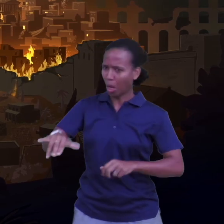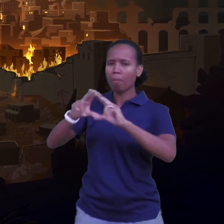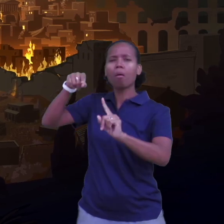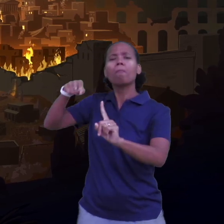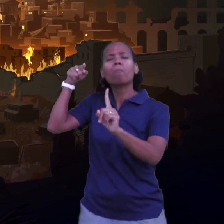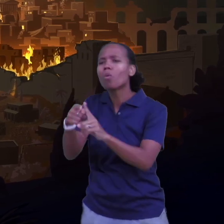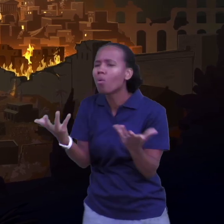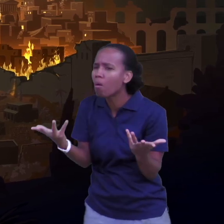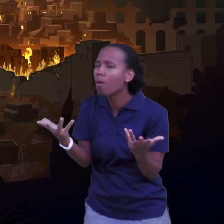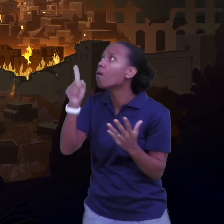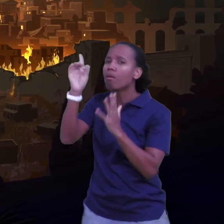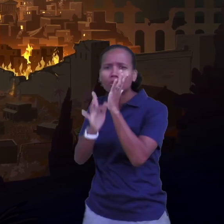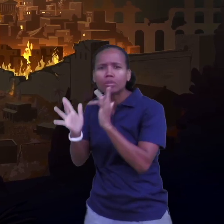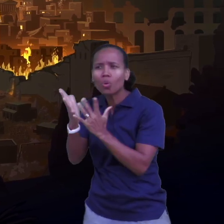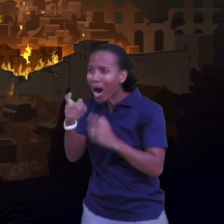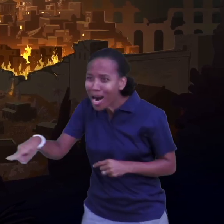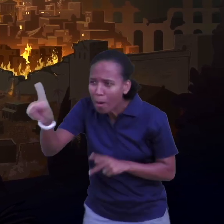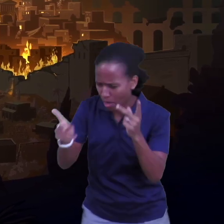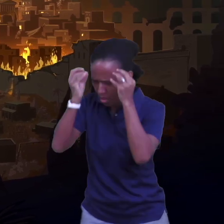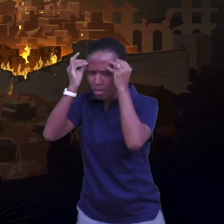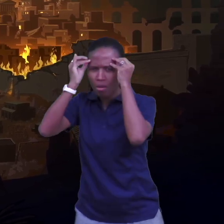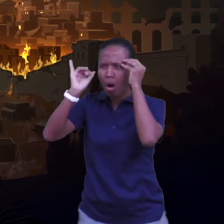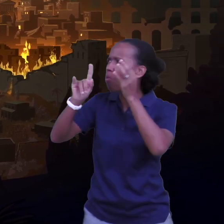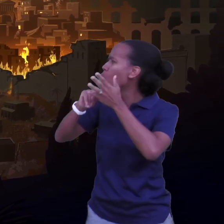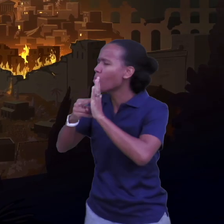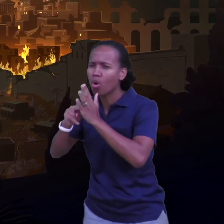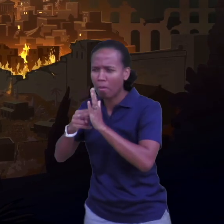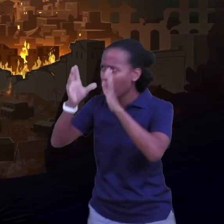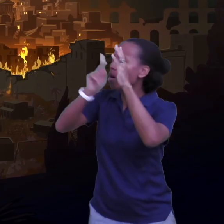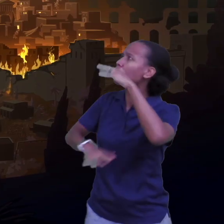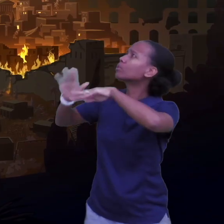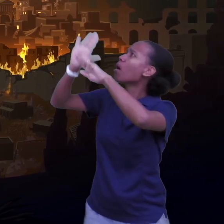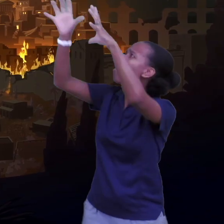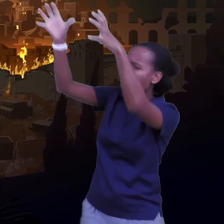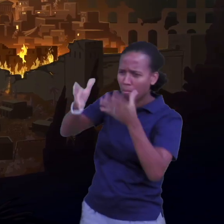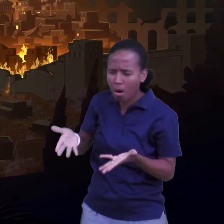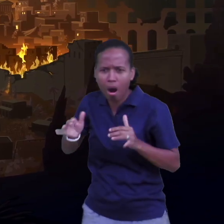And so in parables like this, he’s forcing people to make a decision about his offer of God’s Kingdom.